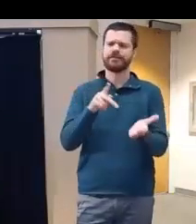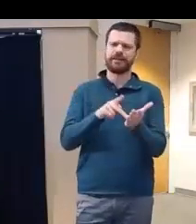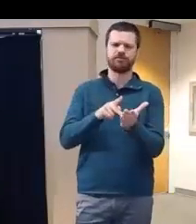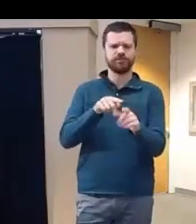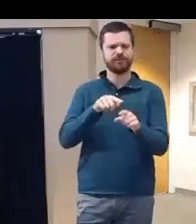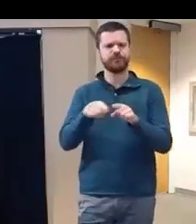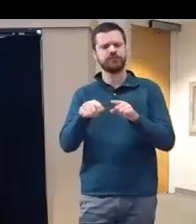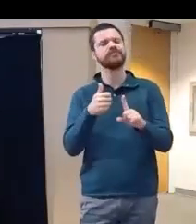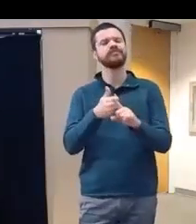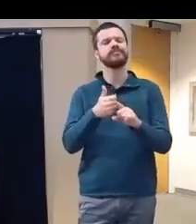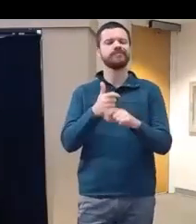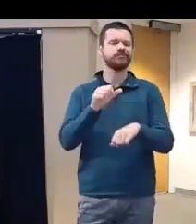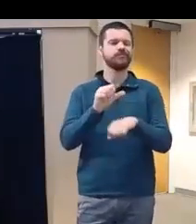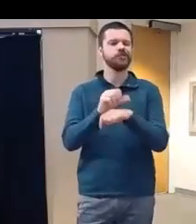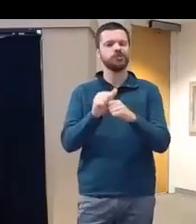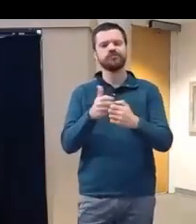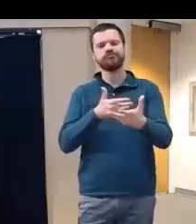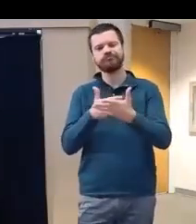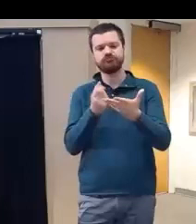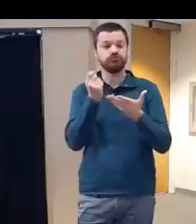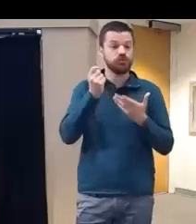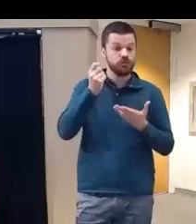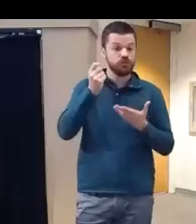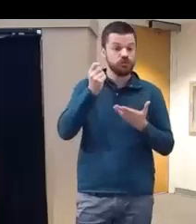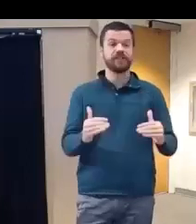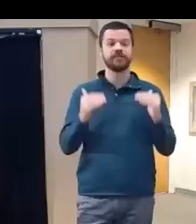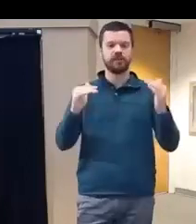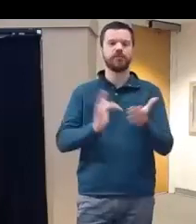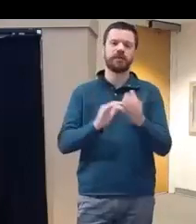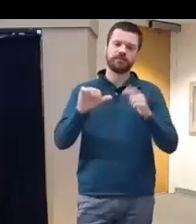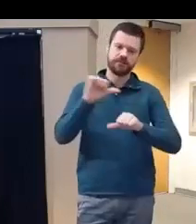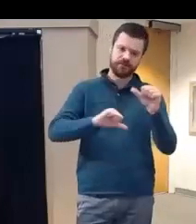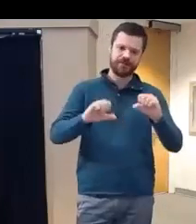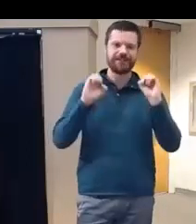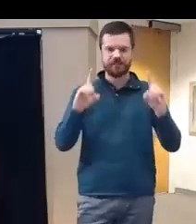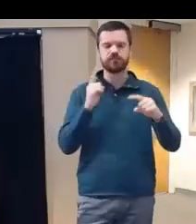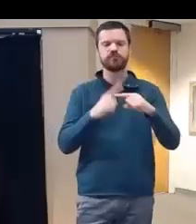it deals with the understanding and advancement of Medical Science Education and health care for